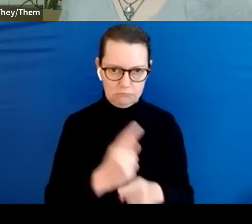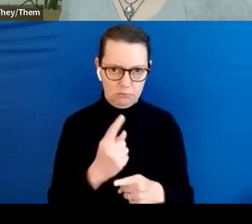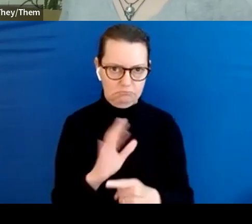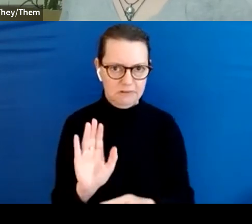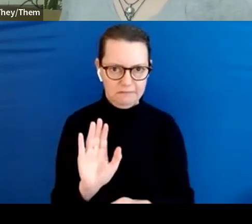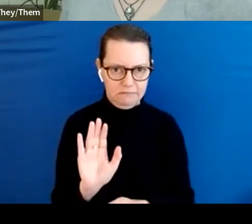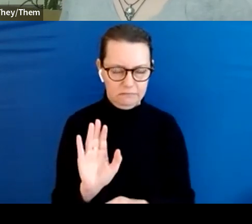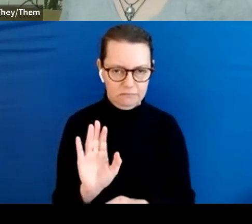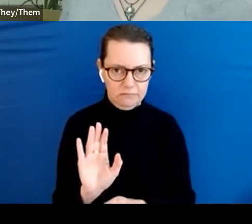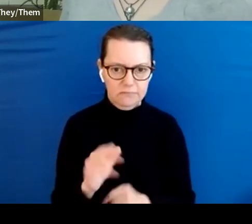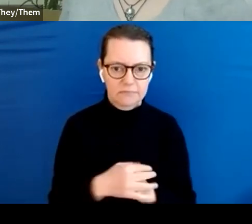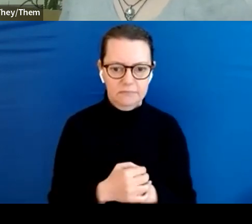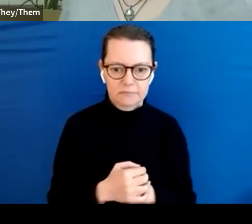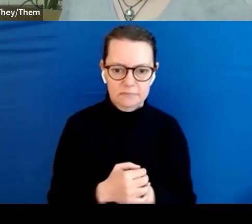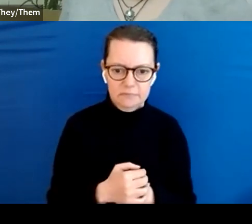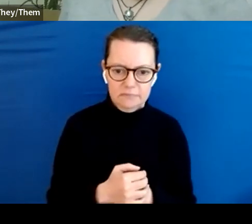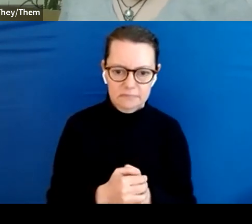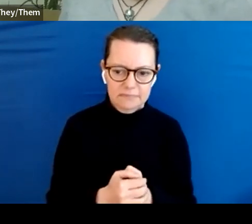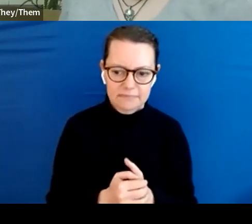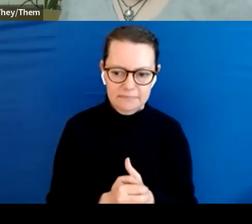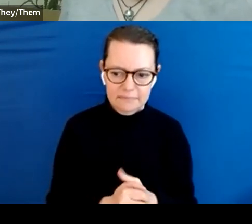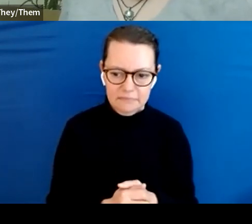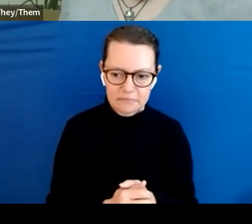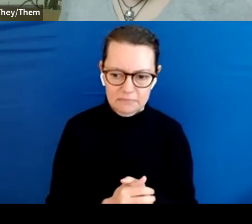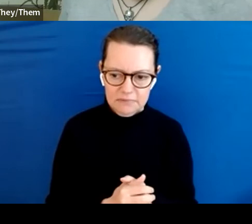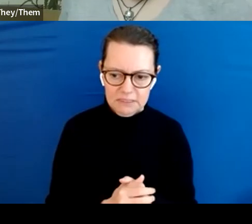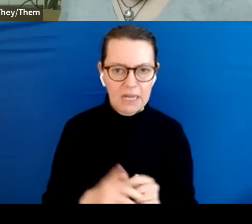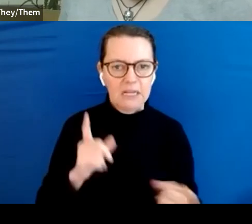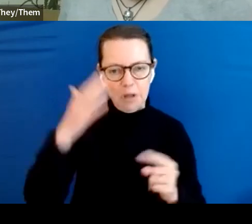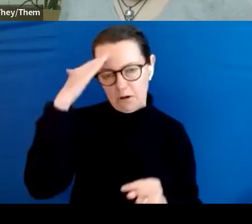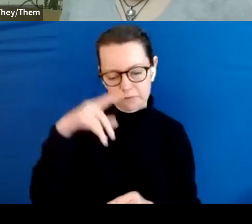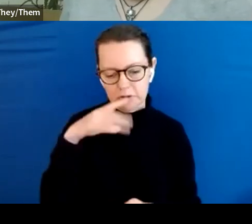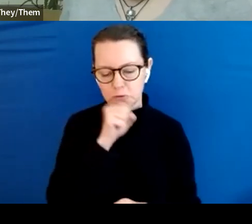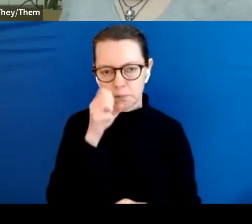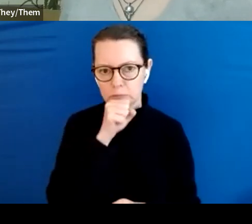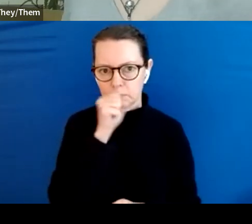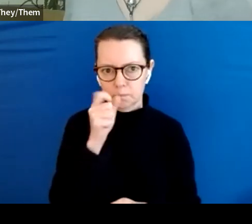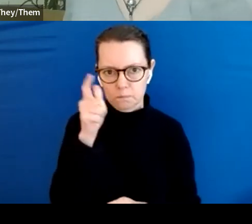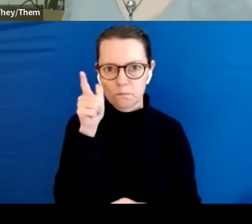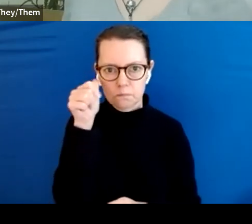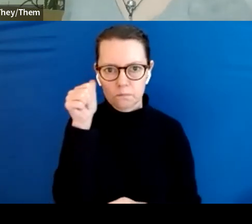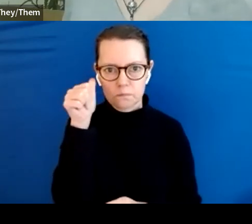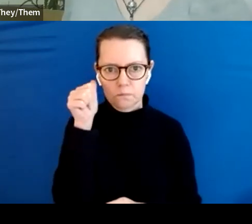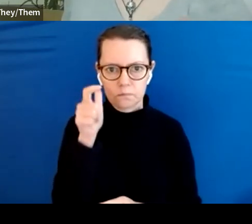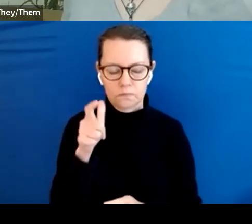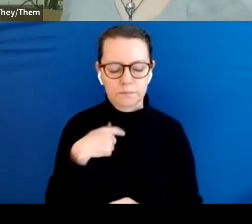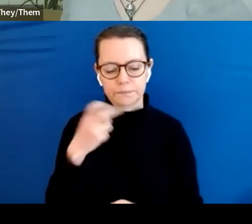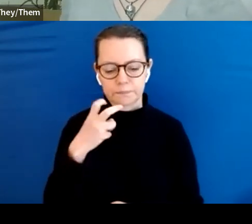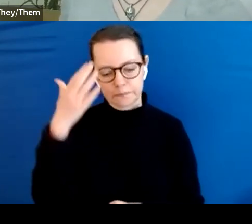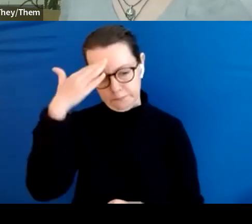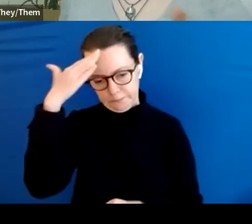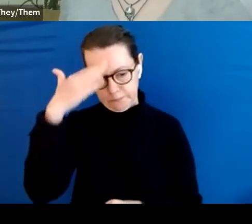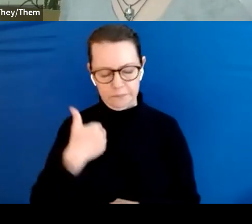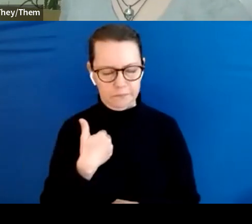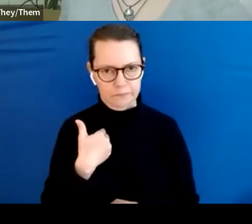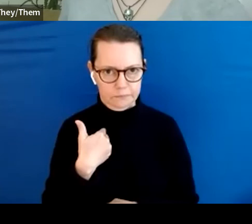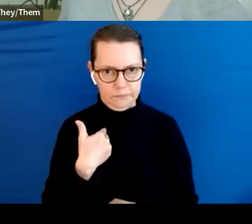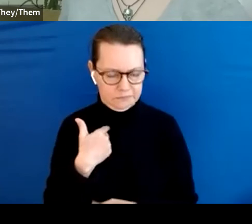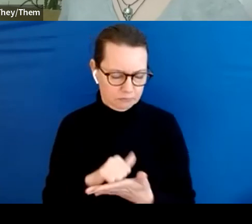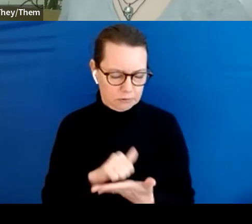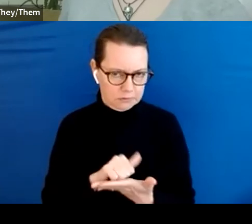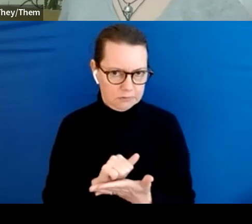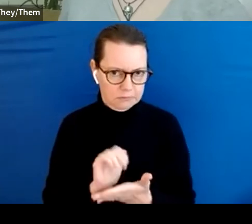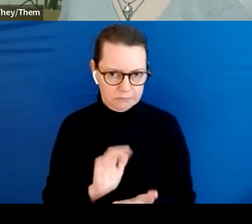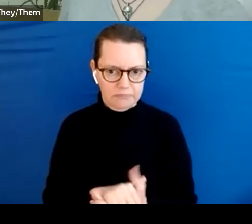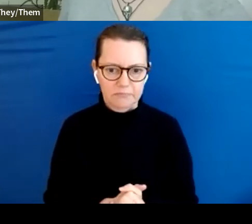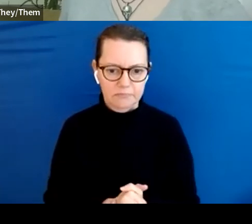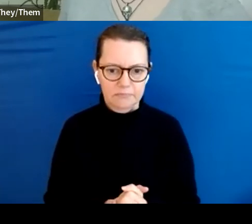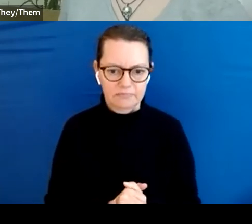I think that sometimes adults can assume that because they're older than their child that they must be right.